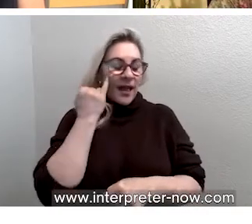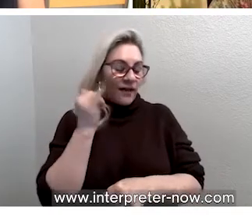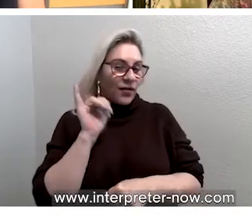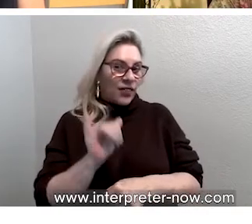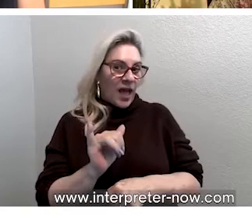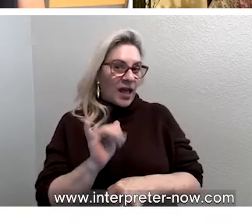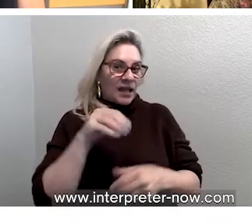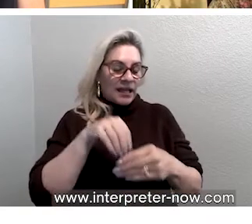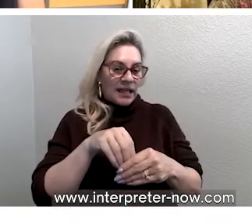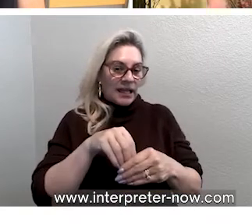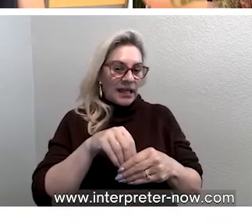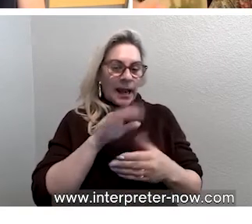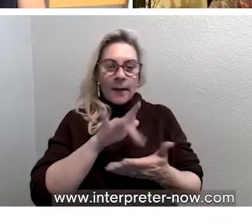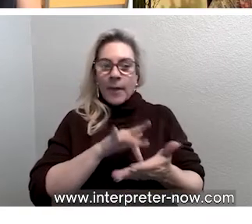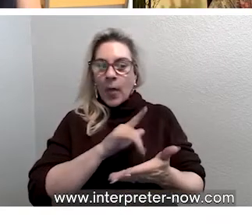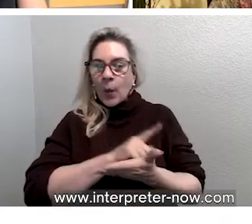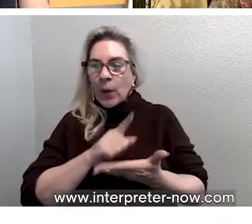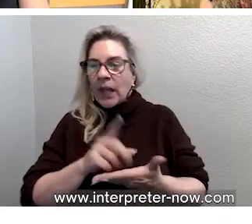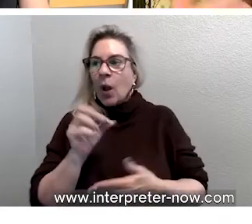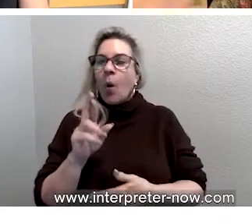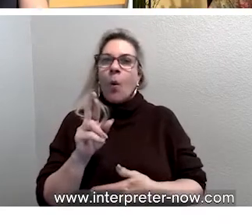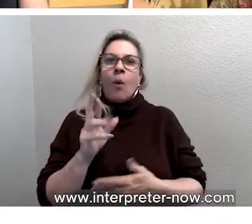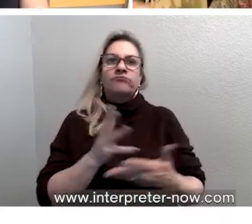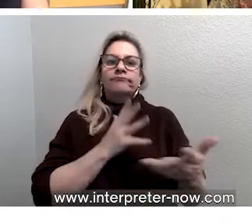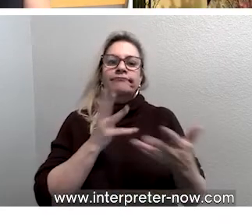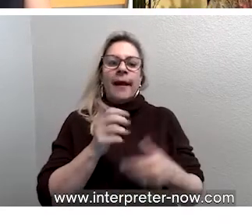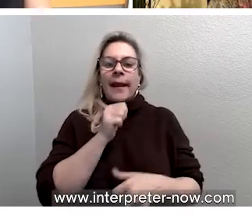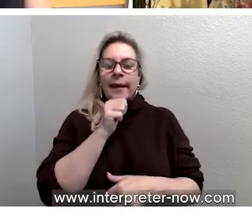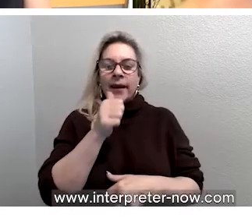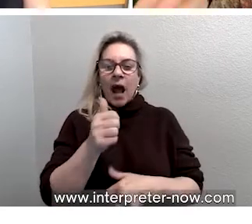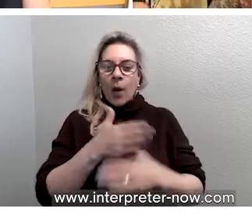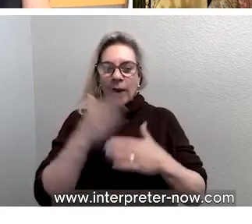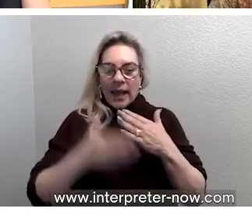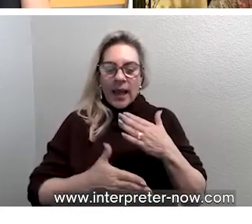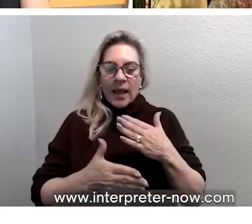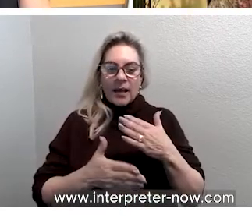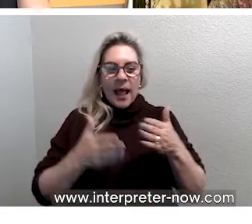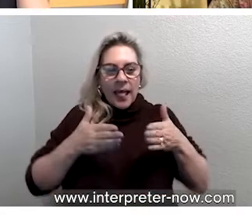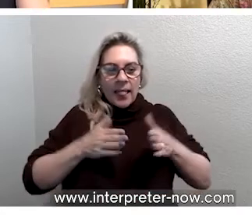into a middle of the week, or a, you know, like, not a weekend, allowing your staff to